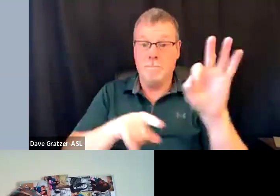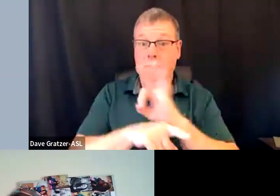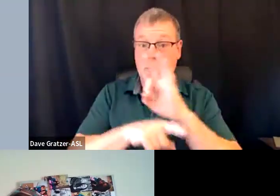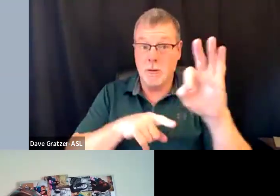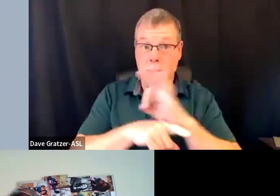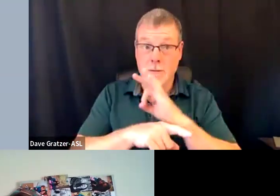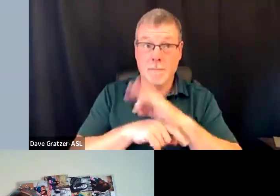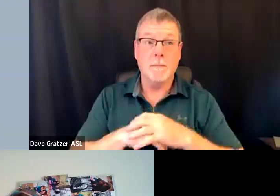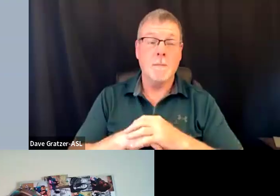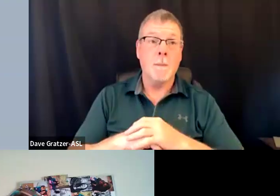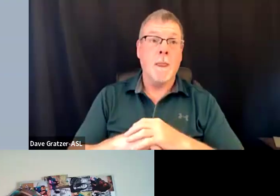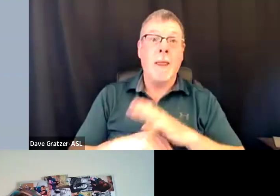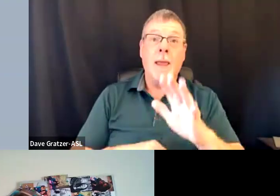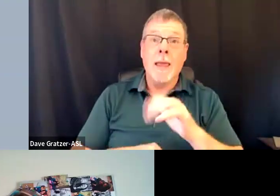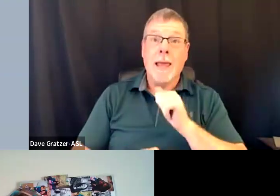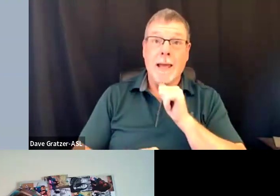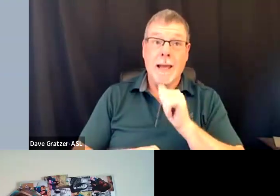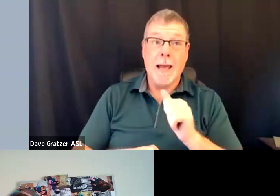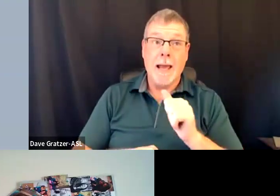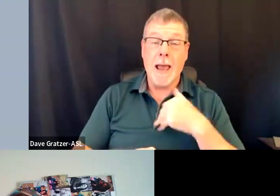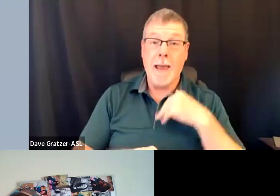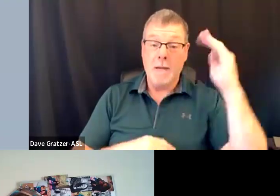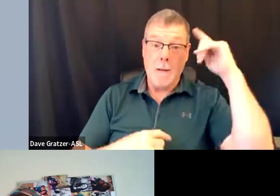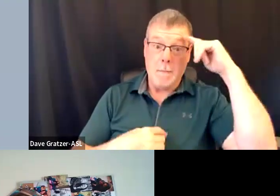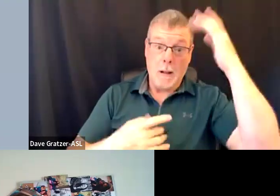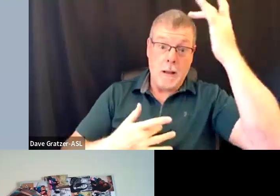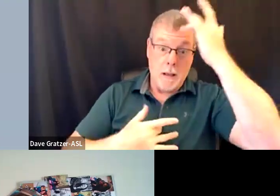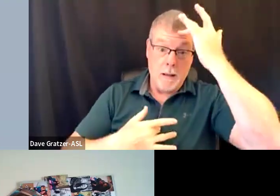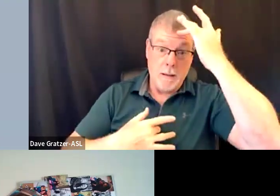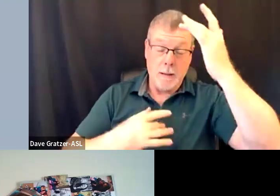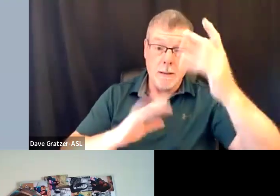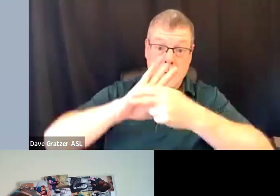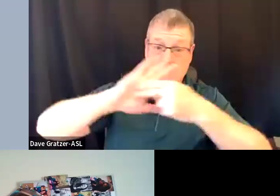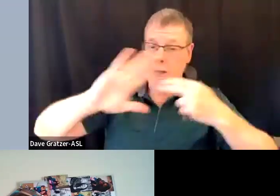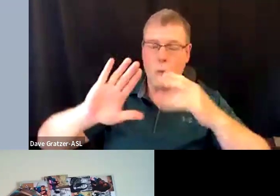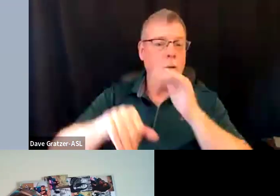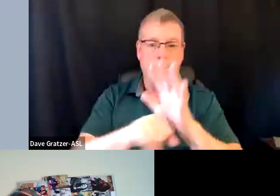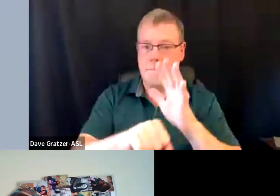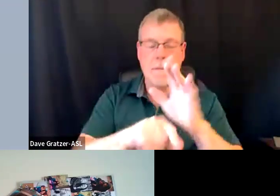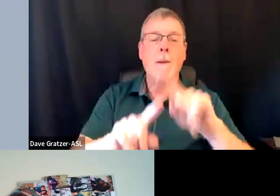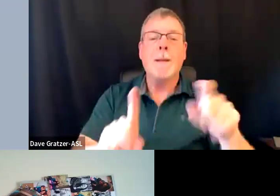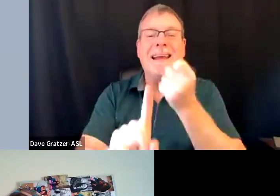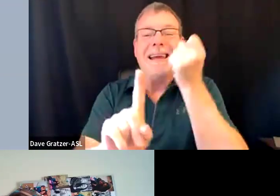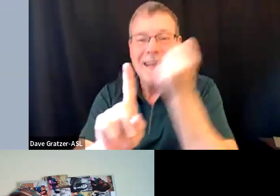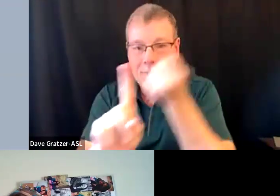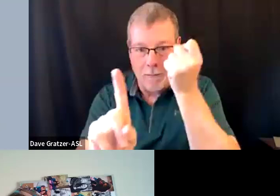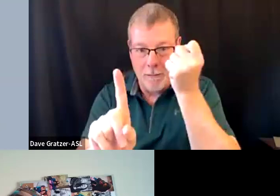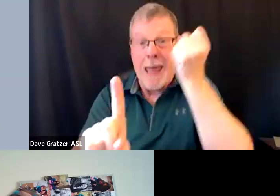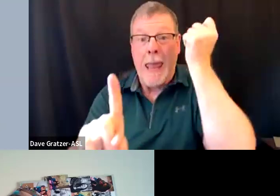So it's not just having a mental health diagnosis, but that it is impacting someone's life and ability to function.